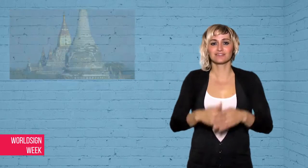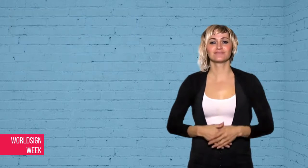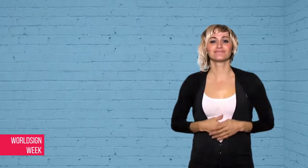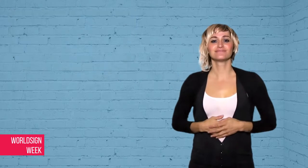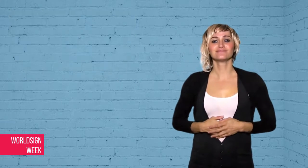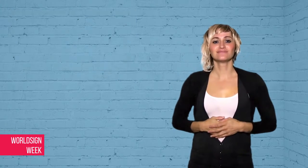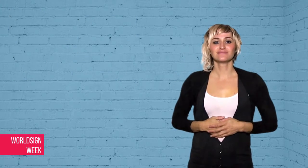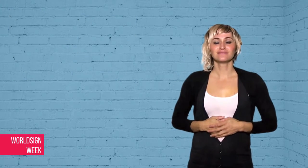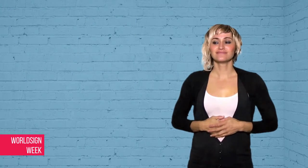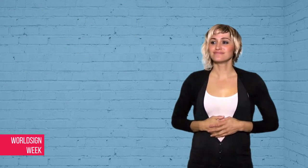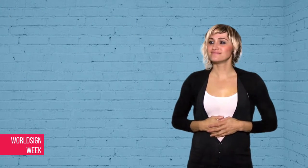city is unknown.